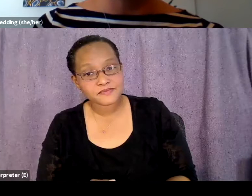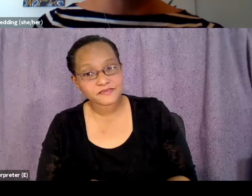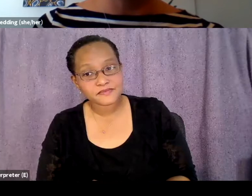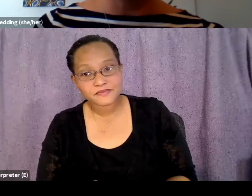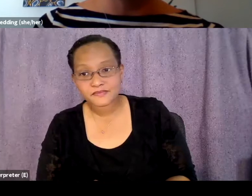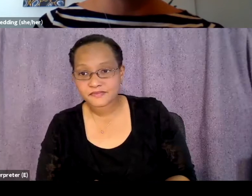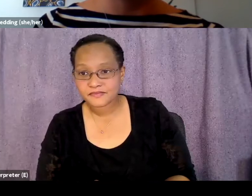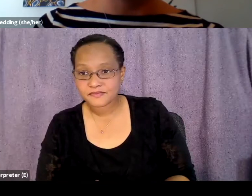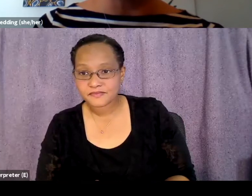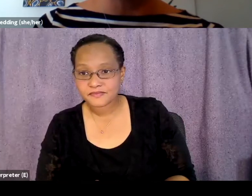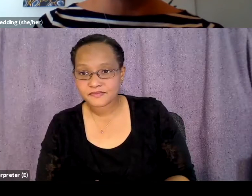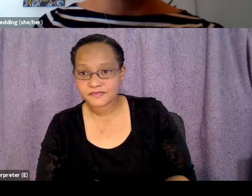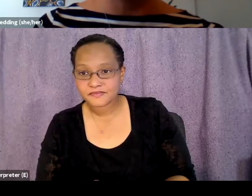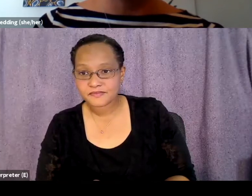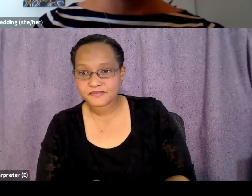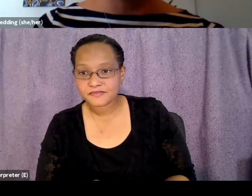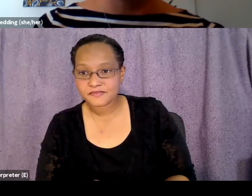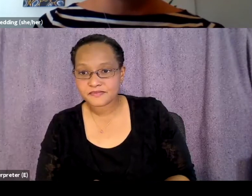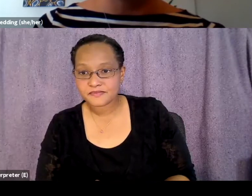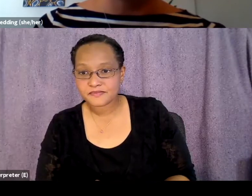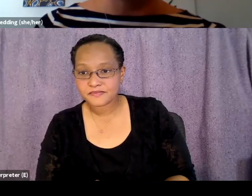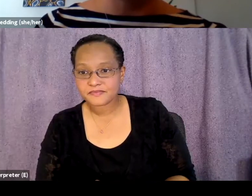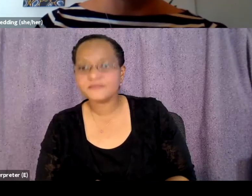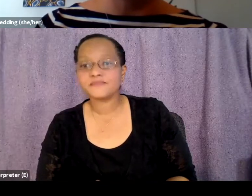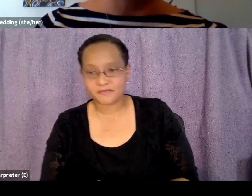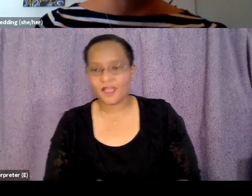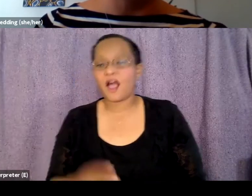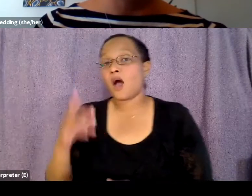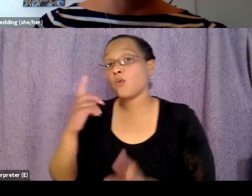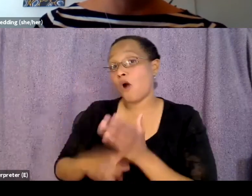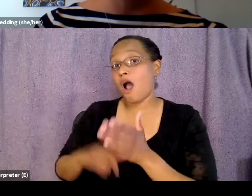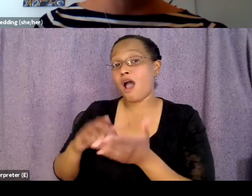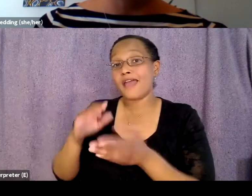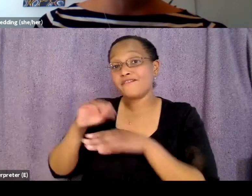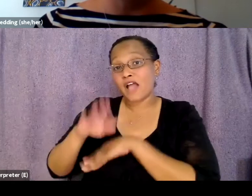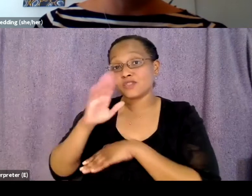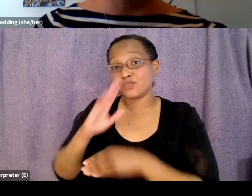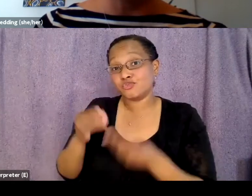Keah Brown: Okay Keah Brown: so advice to college age students.